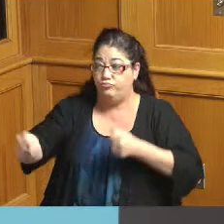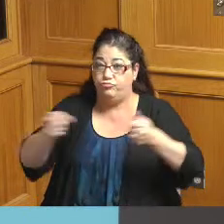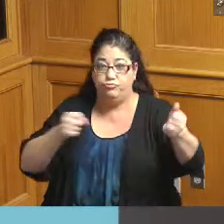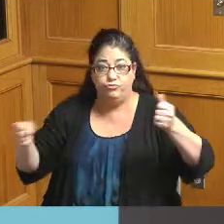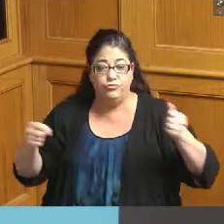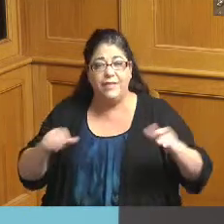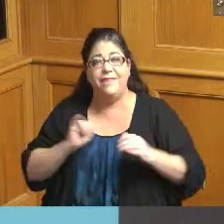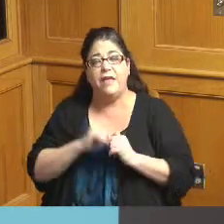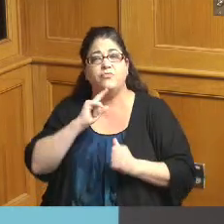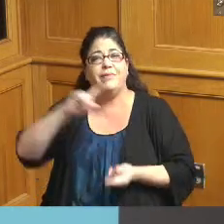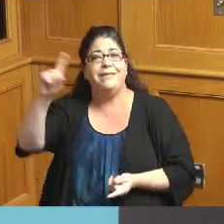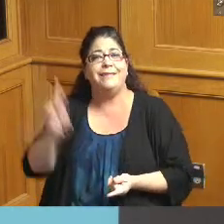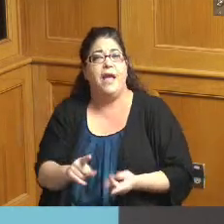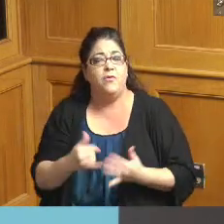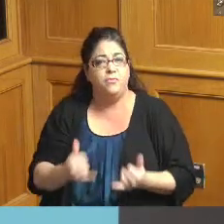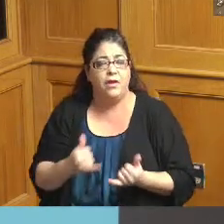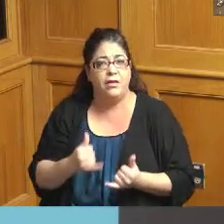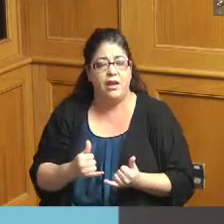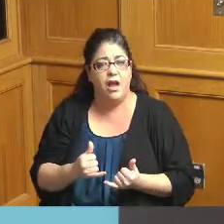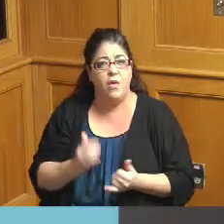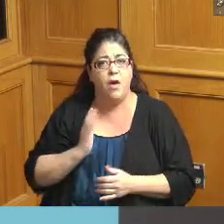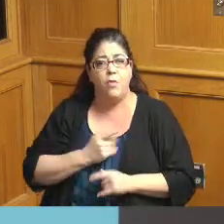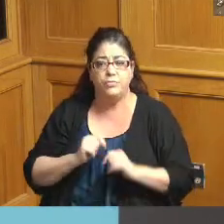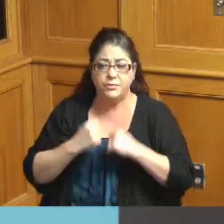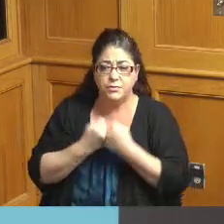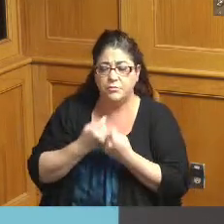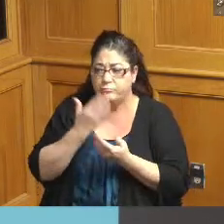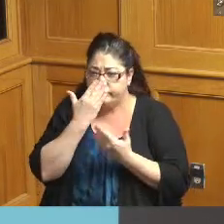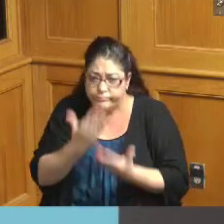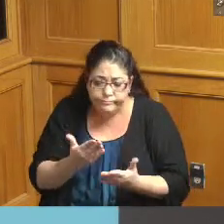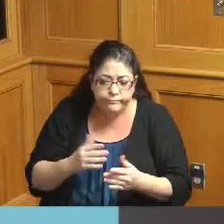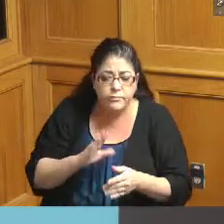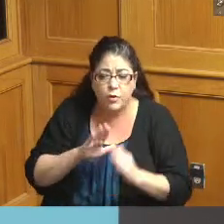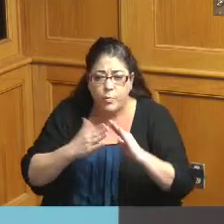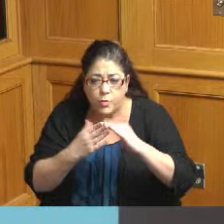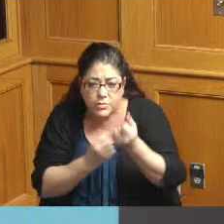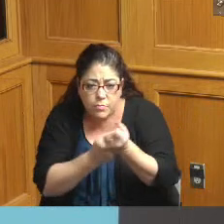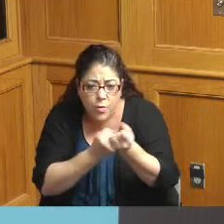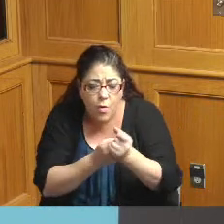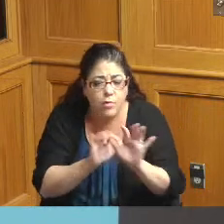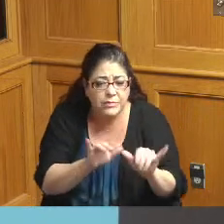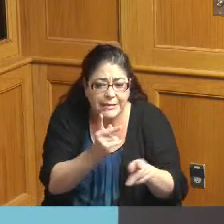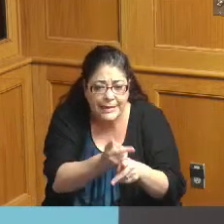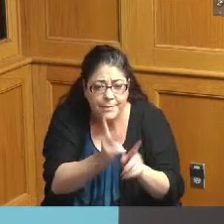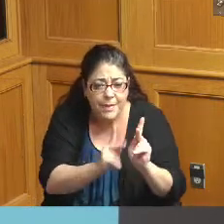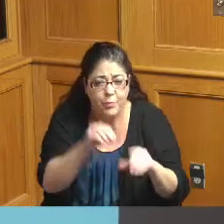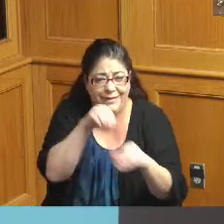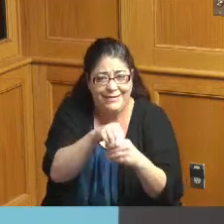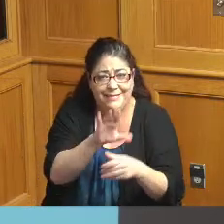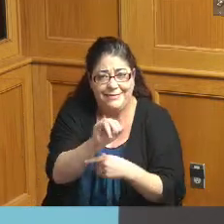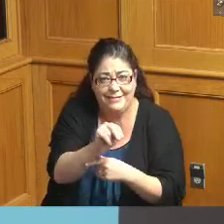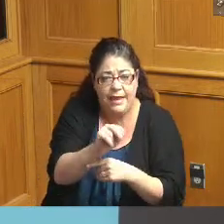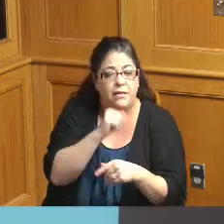really good job job in providing community-based supports to keep people in Cincinnati and our